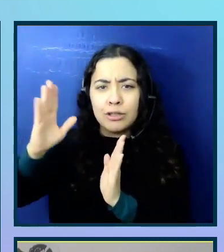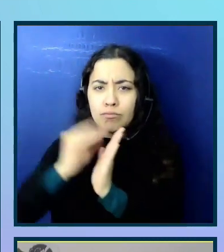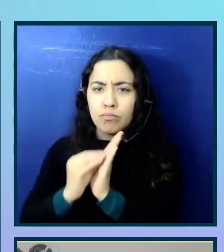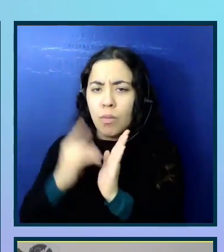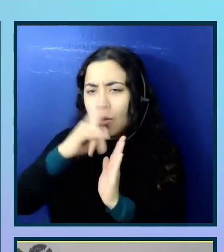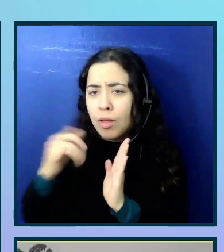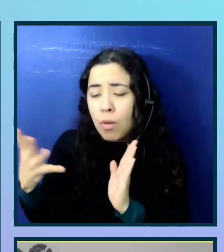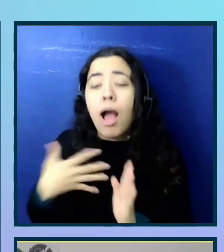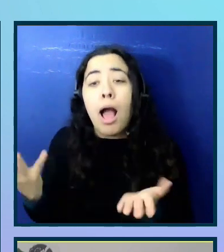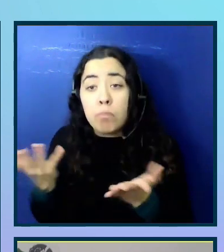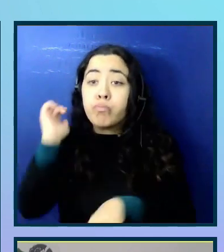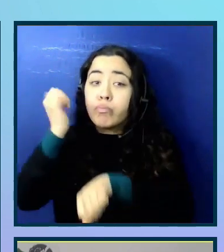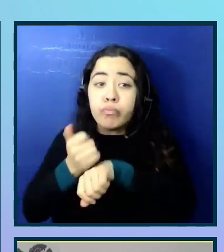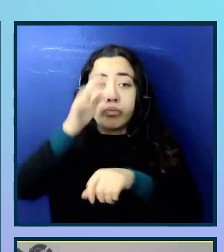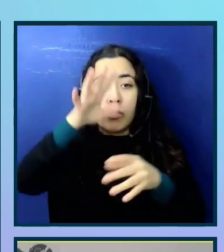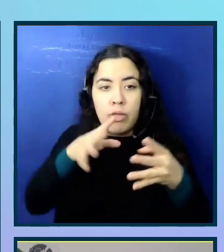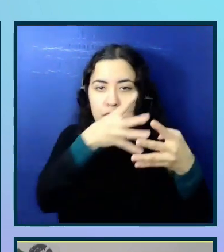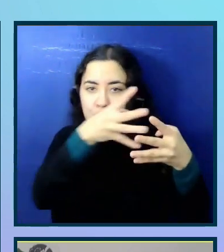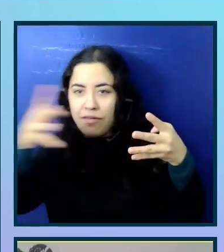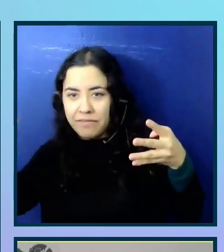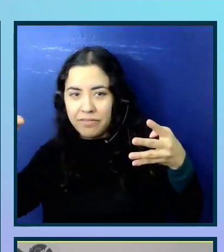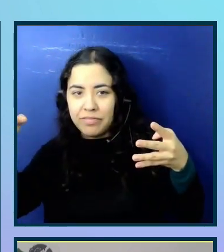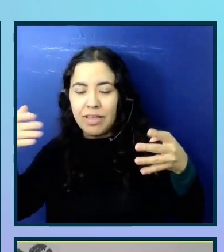I have two axes, horizontally on the left